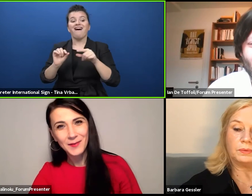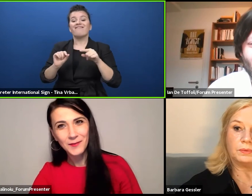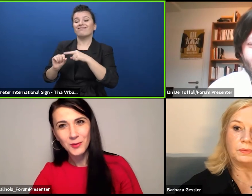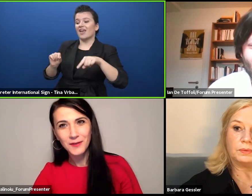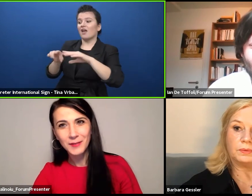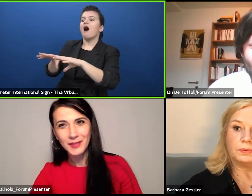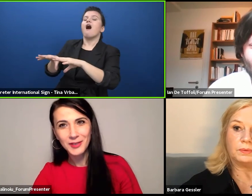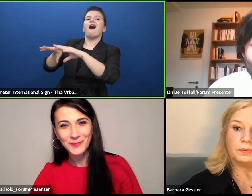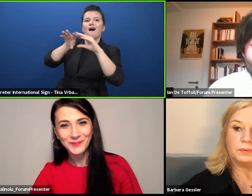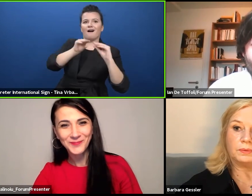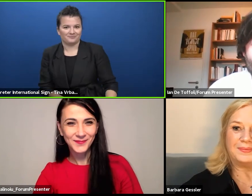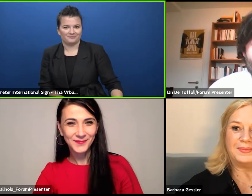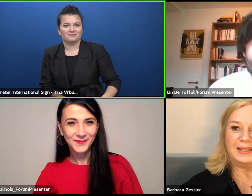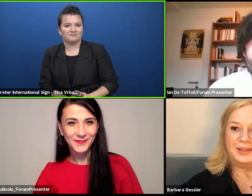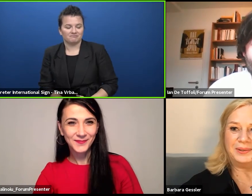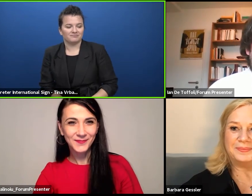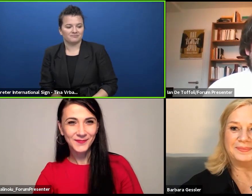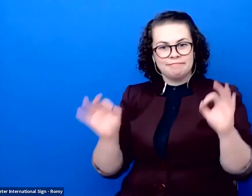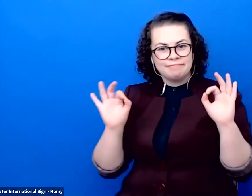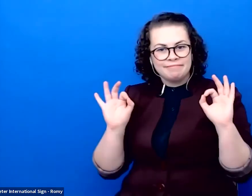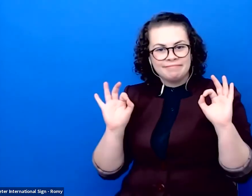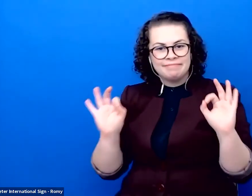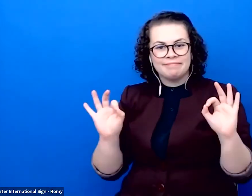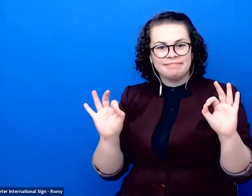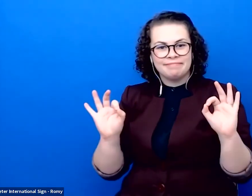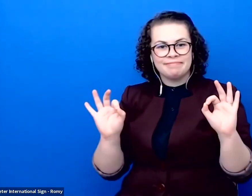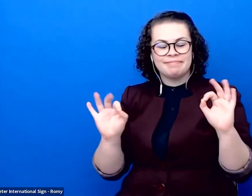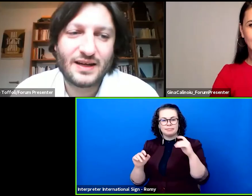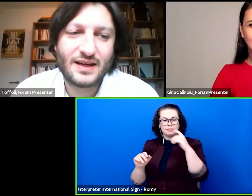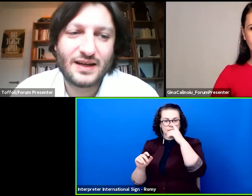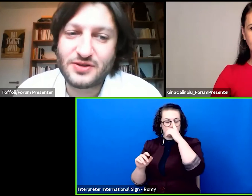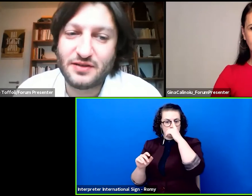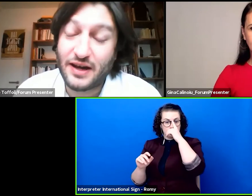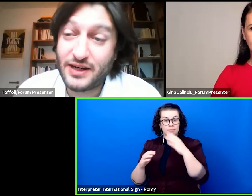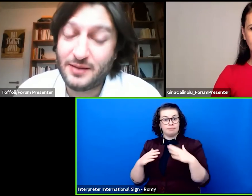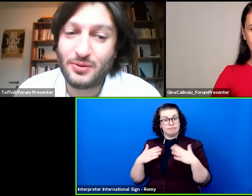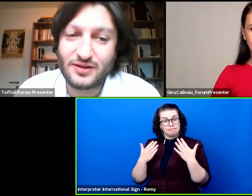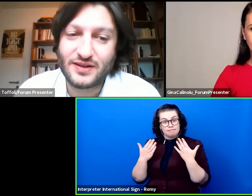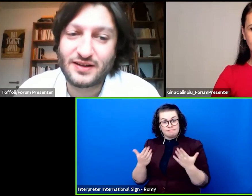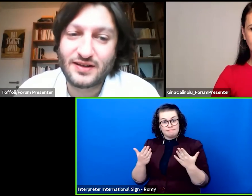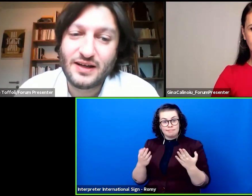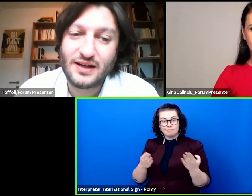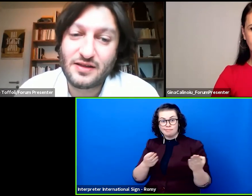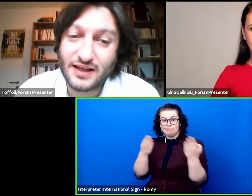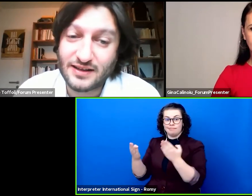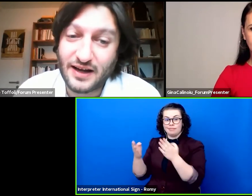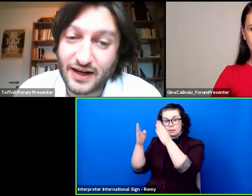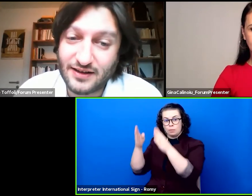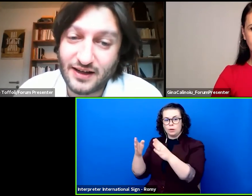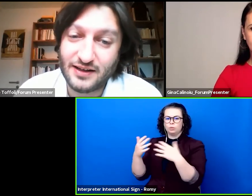Thank you very much. Thank you. Let us now introduce a very important theatre director in the